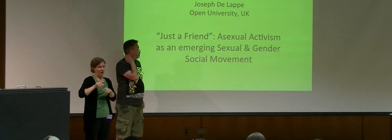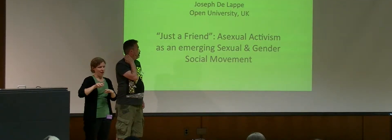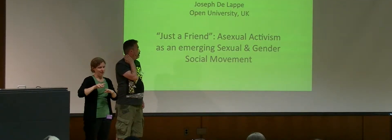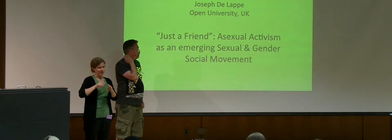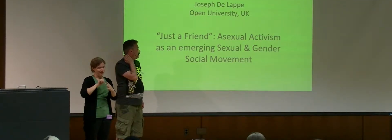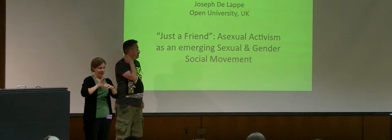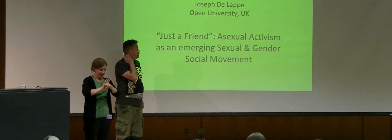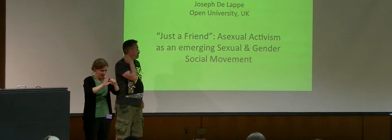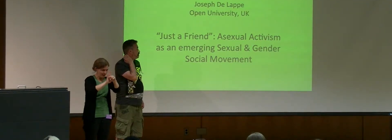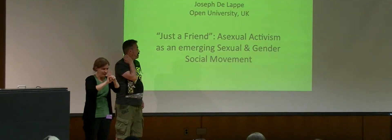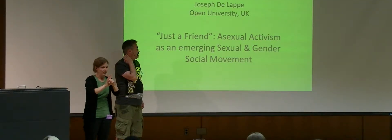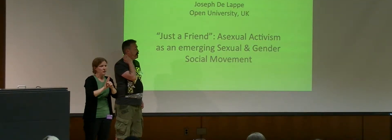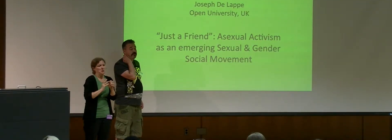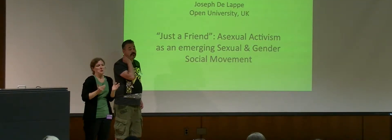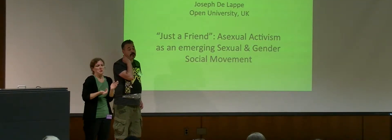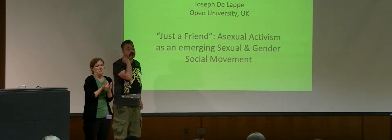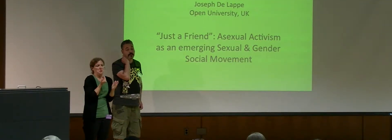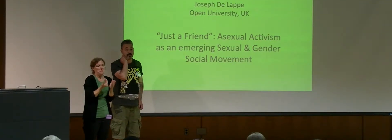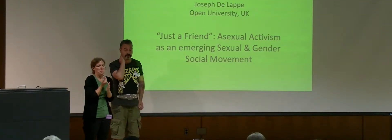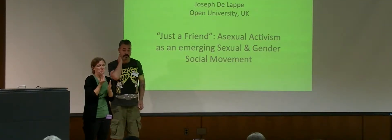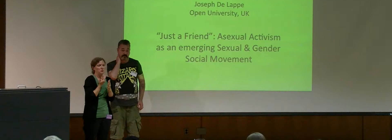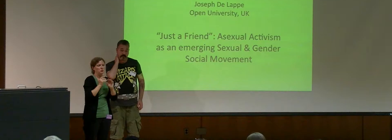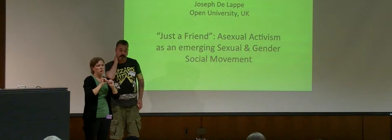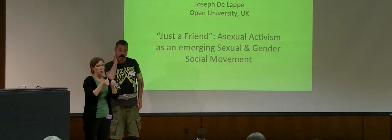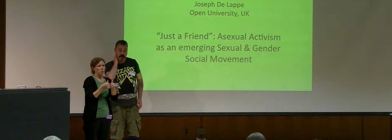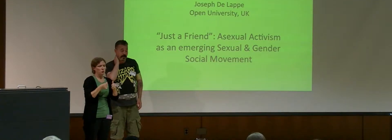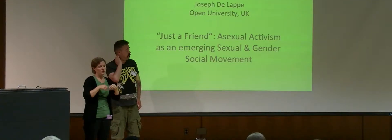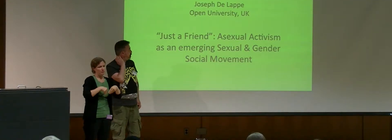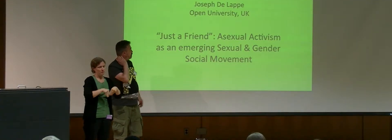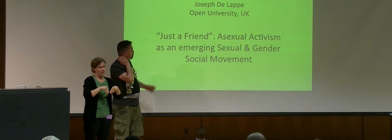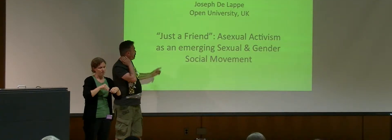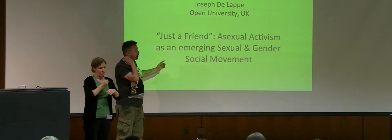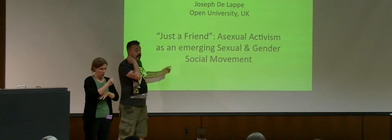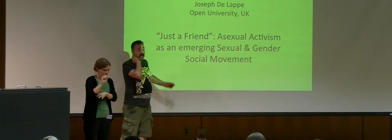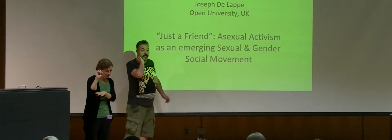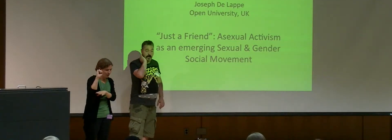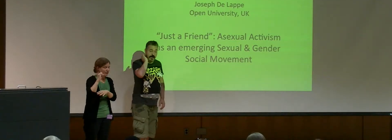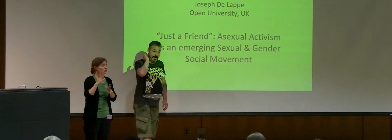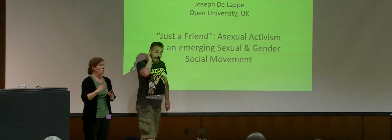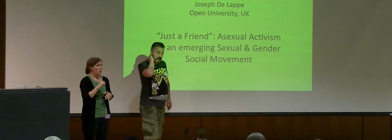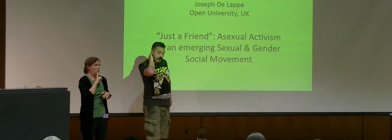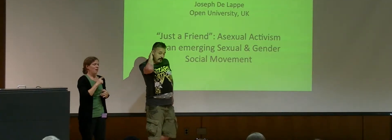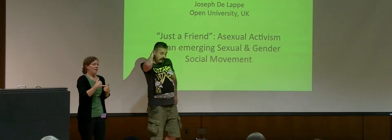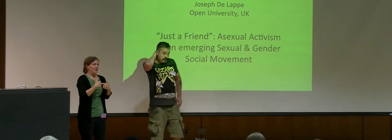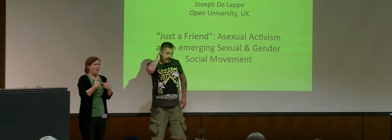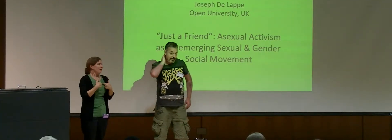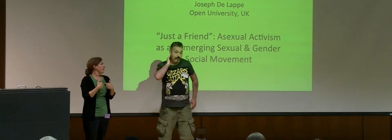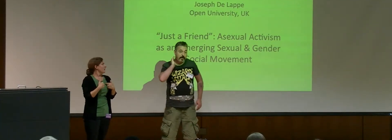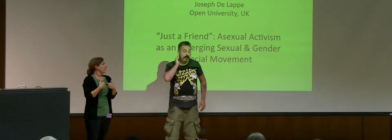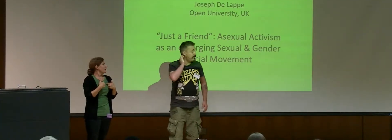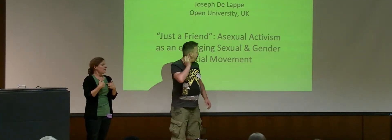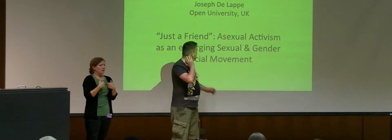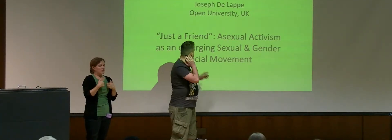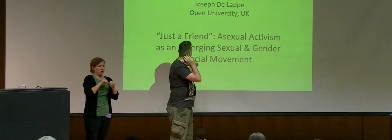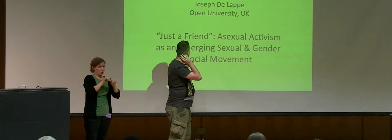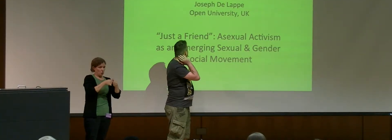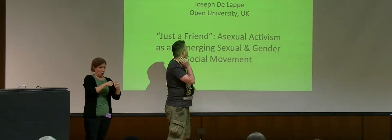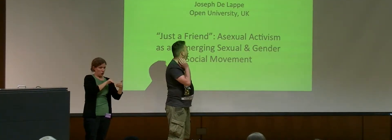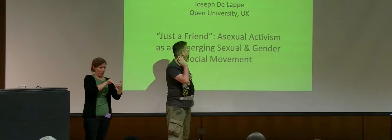an emerging sexual and gender movement. In other words, I’m both a social anthropologist